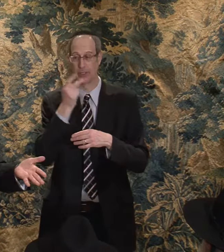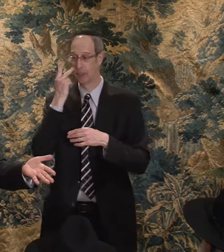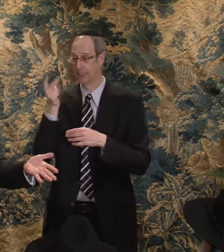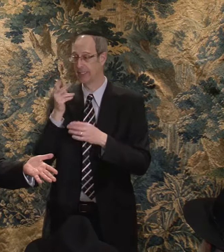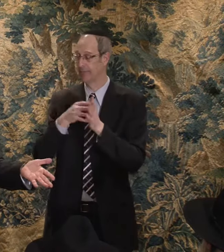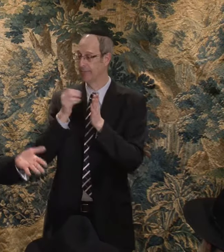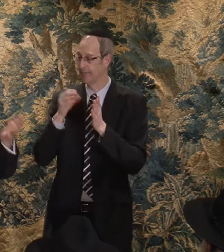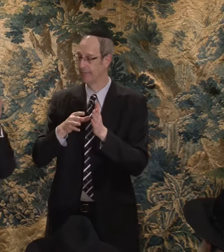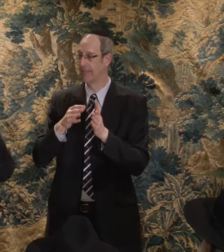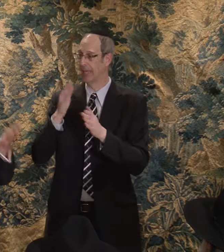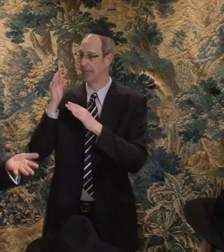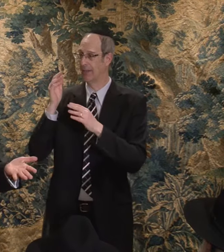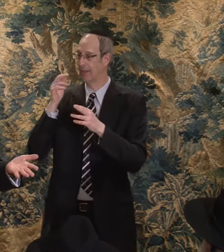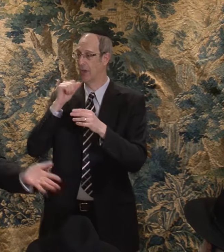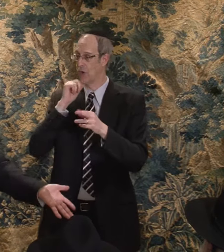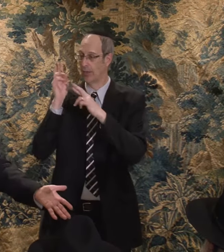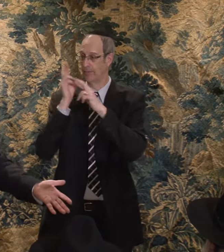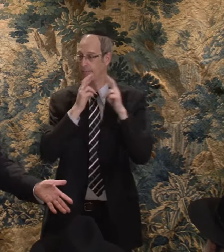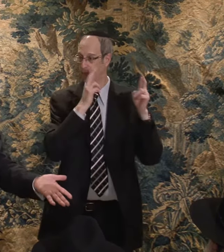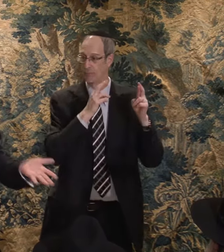copies episode we're going for a new year wouldn't have been more